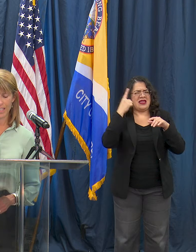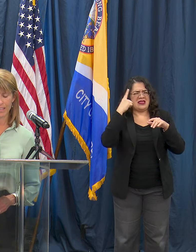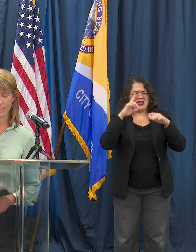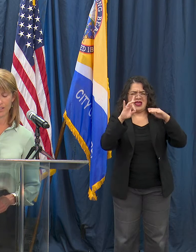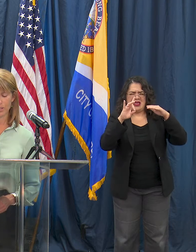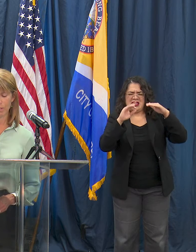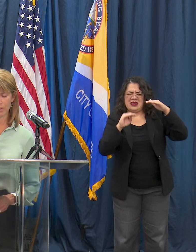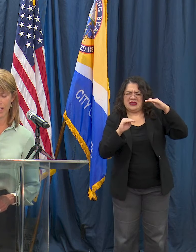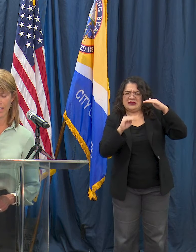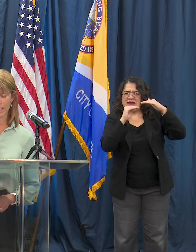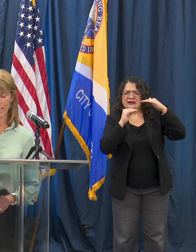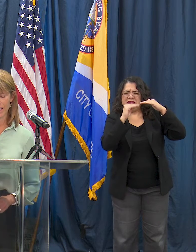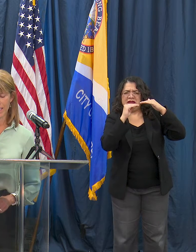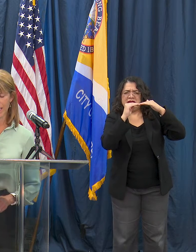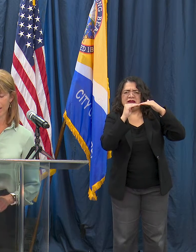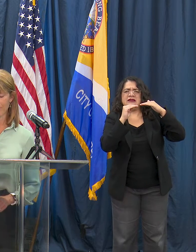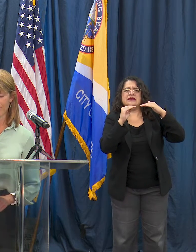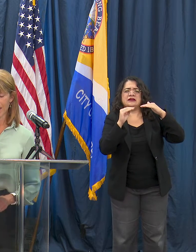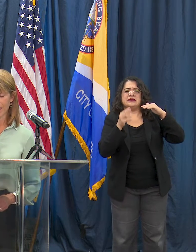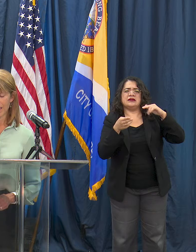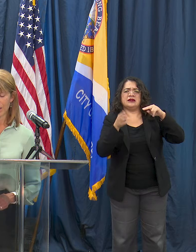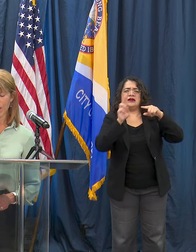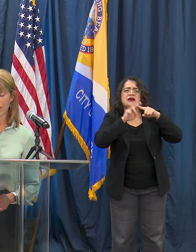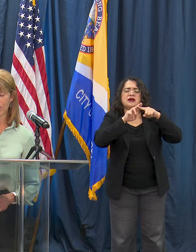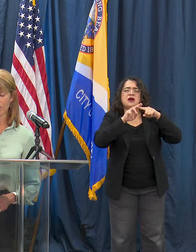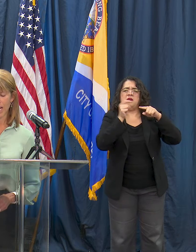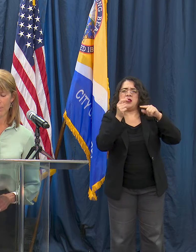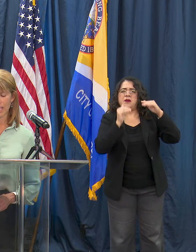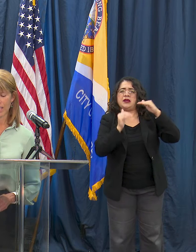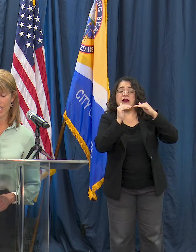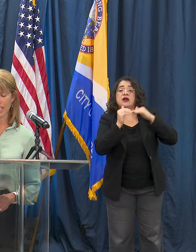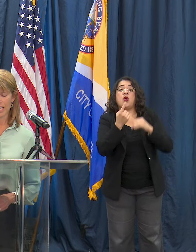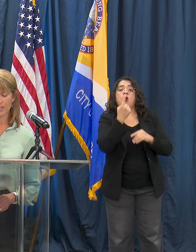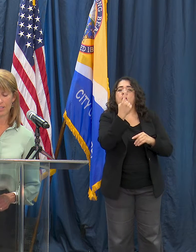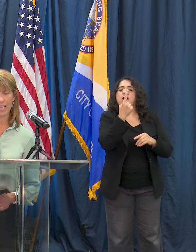and continues to be required. The one that we do not meet is our case rate.